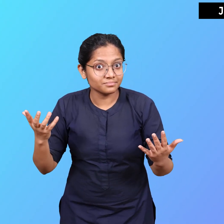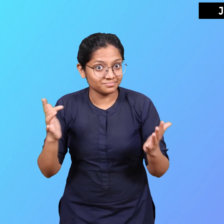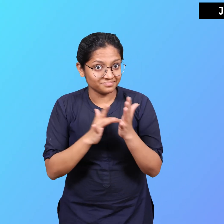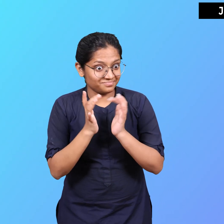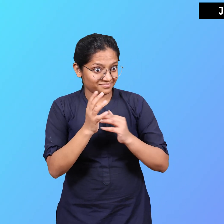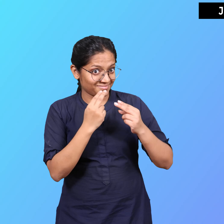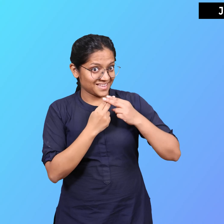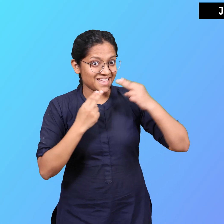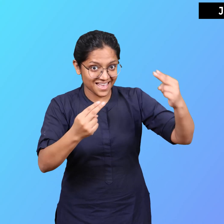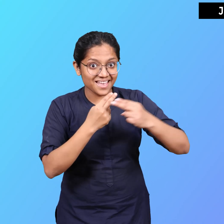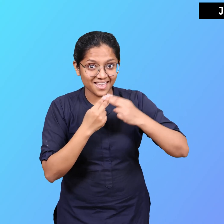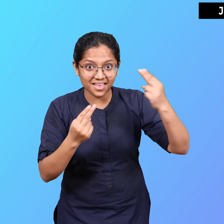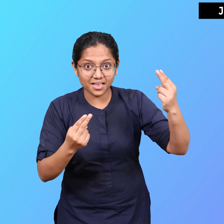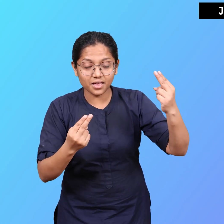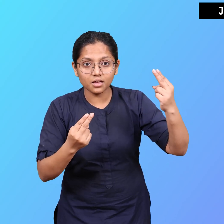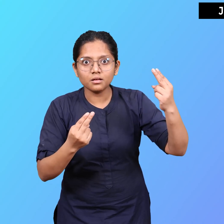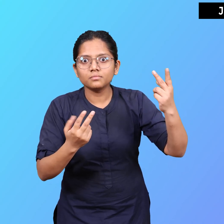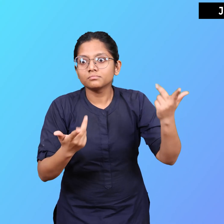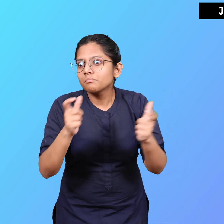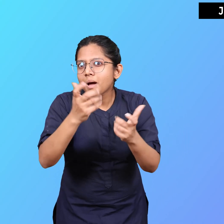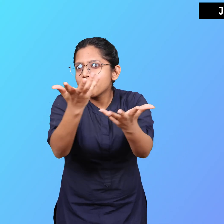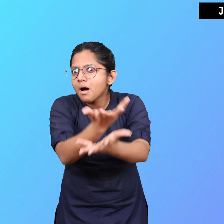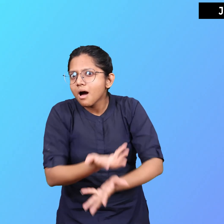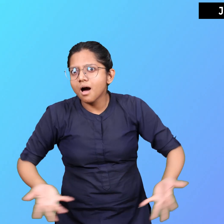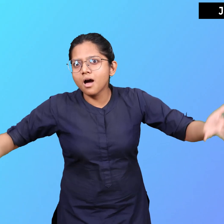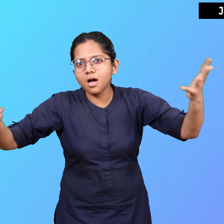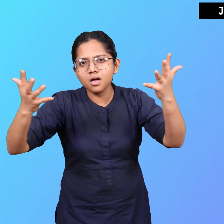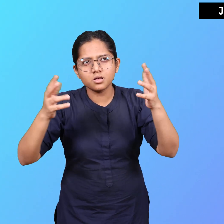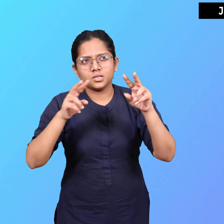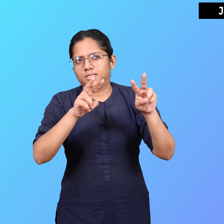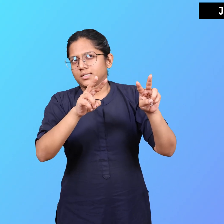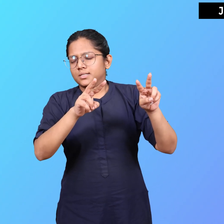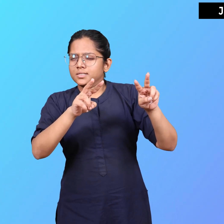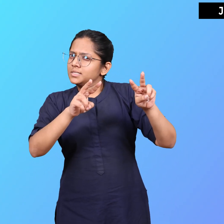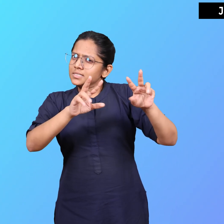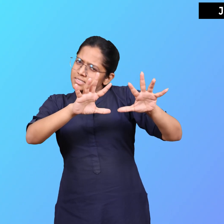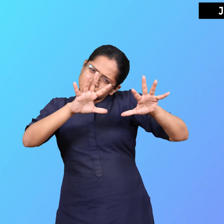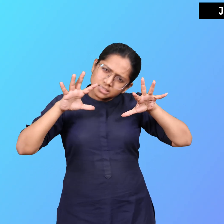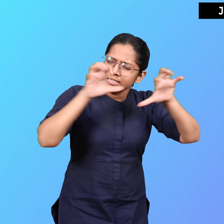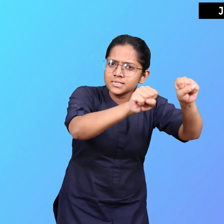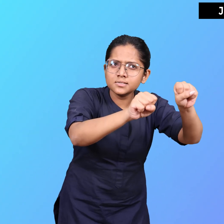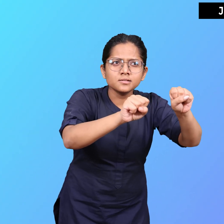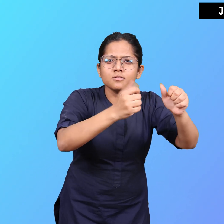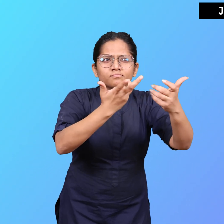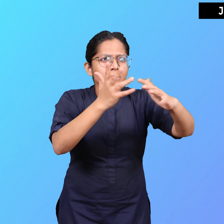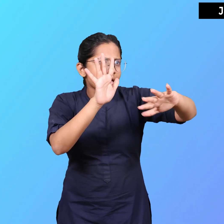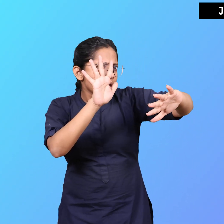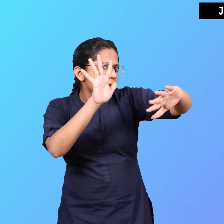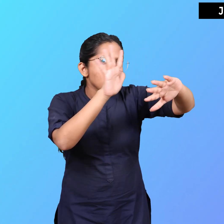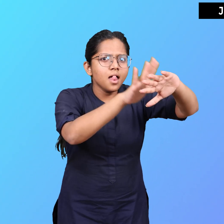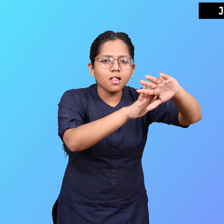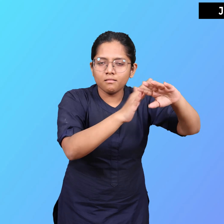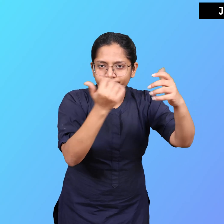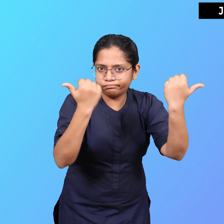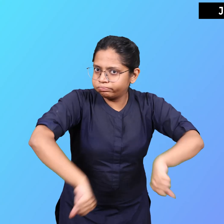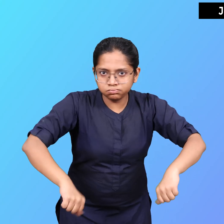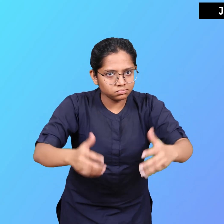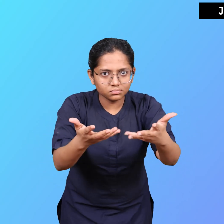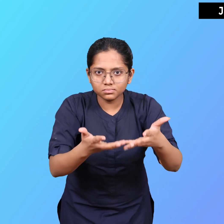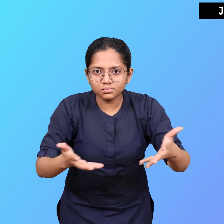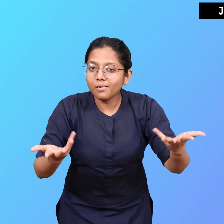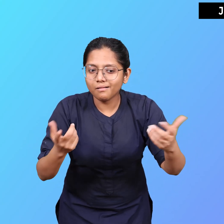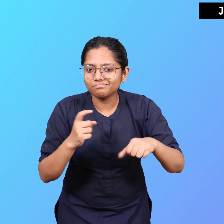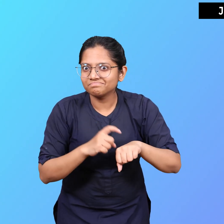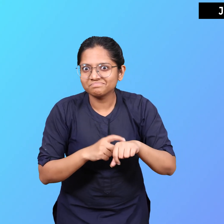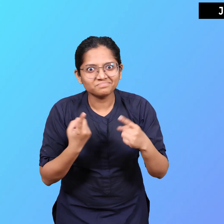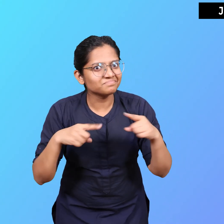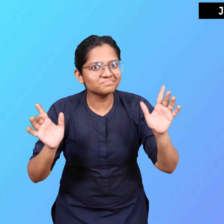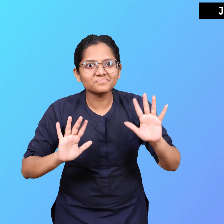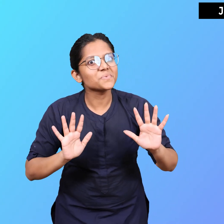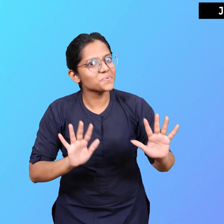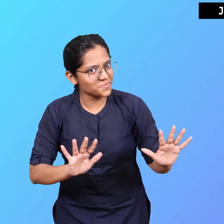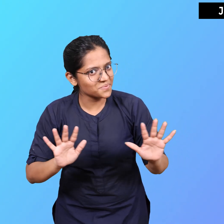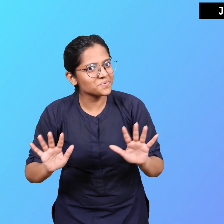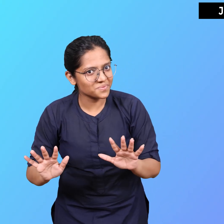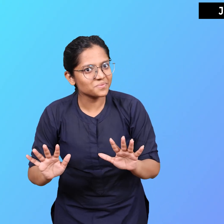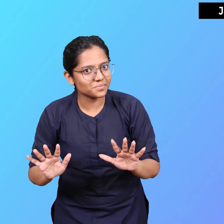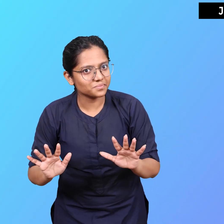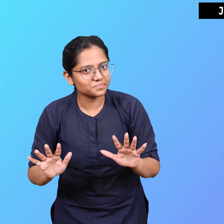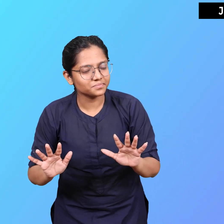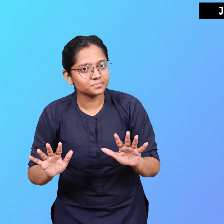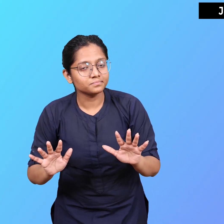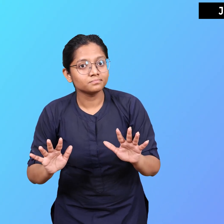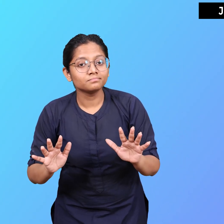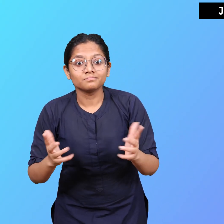When Jesus said this, the people tried to grab him. But no one was able even to touch him, because the right time for him had not yet come.